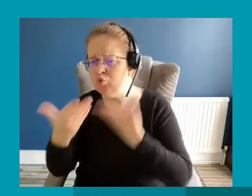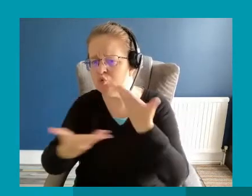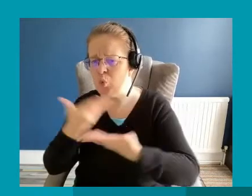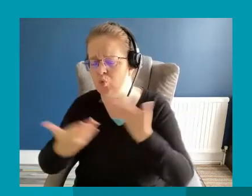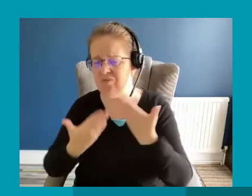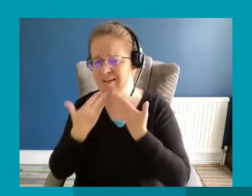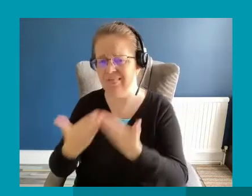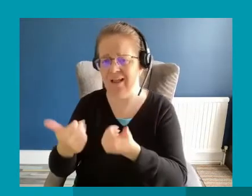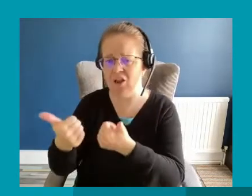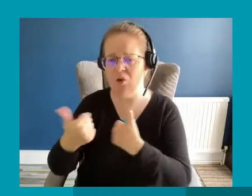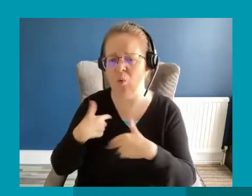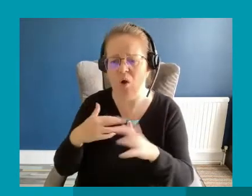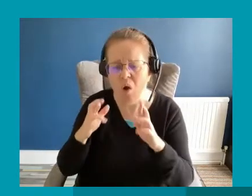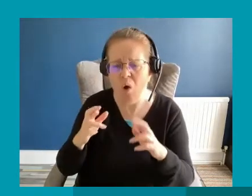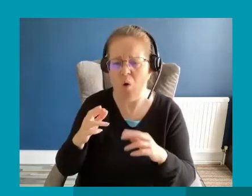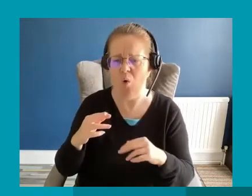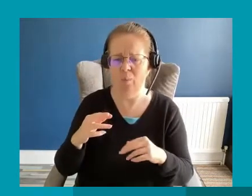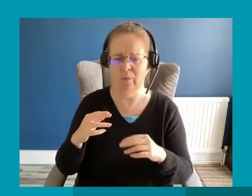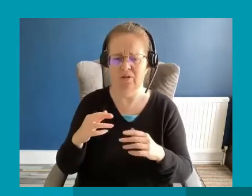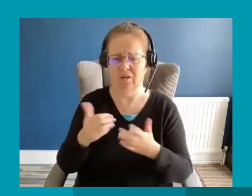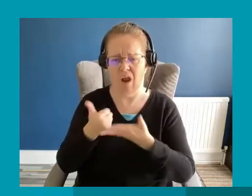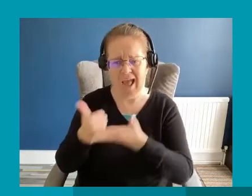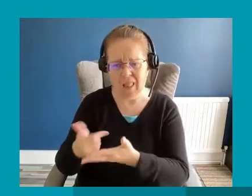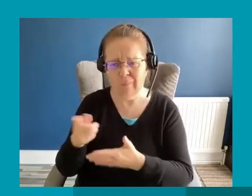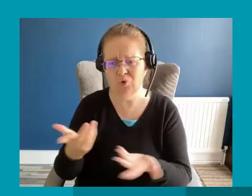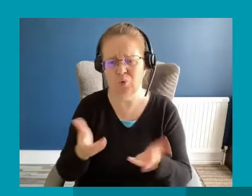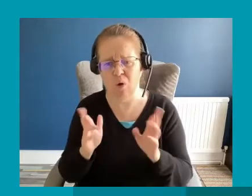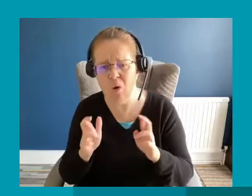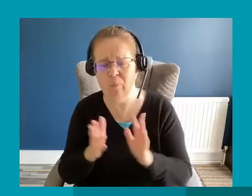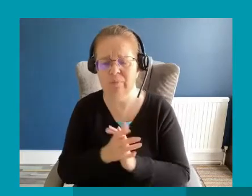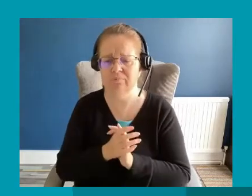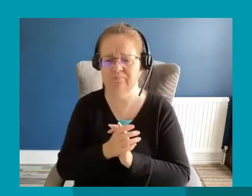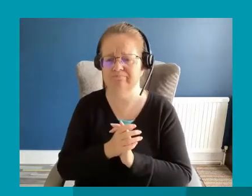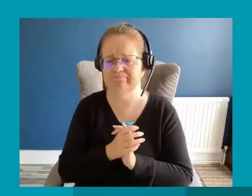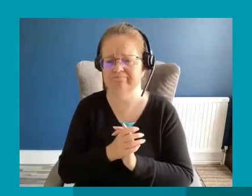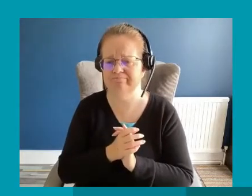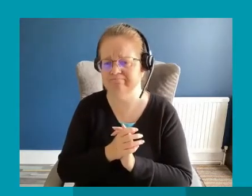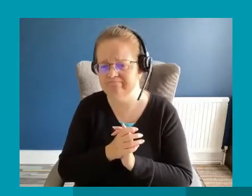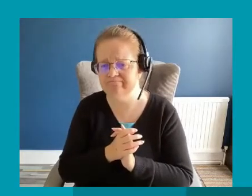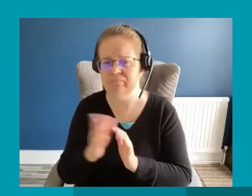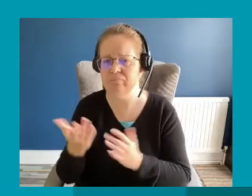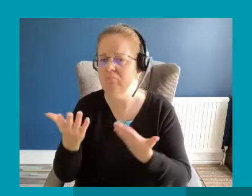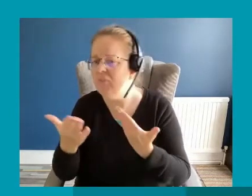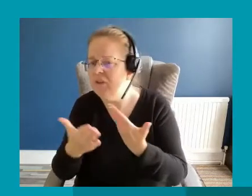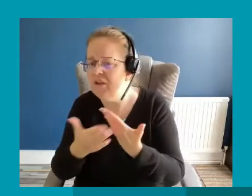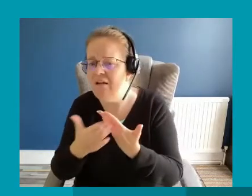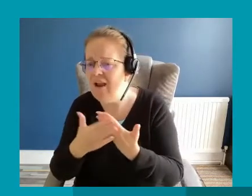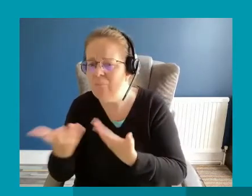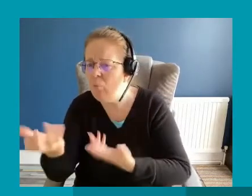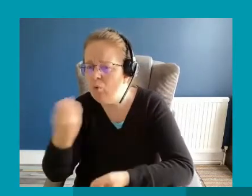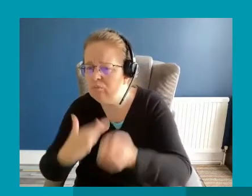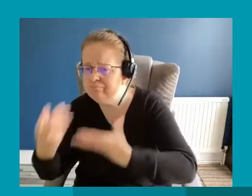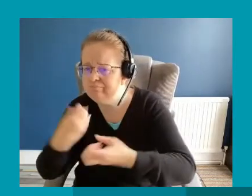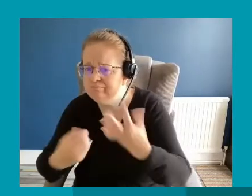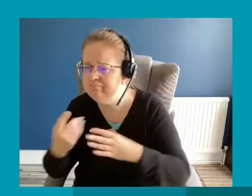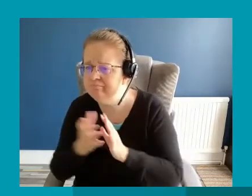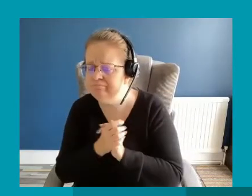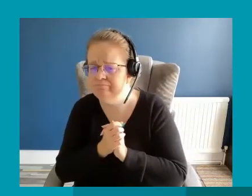We hope that that's helped. Anyone else got anything else that would like to say on this on this